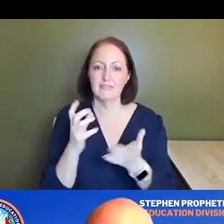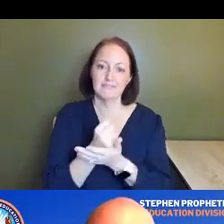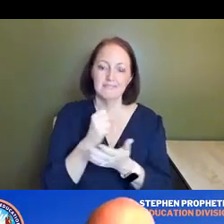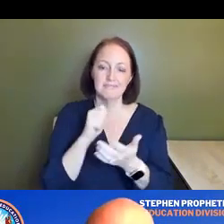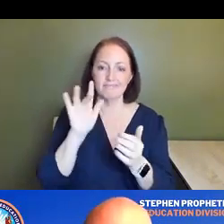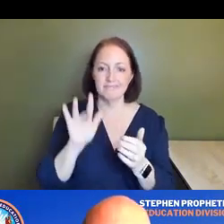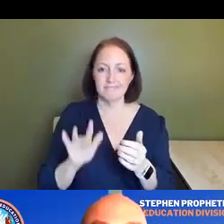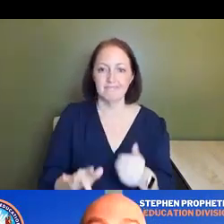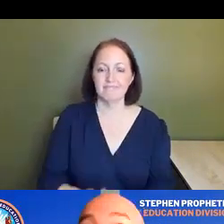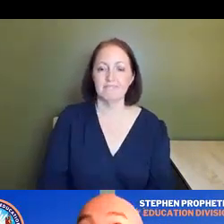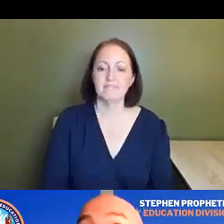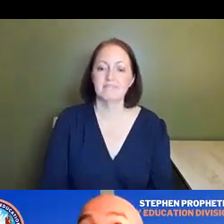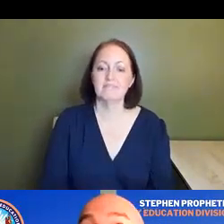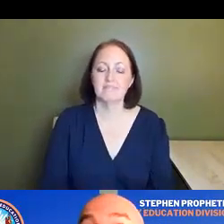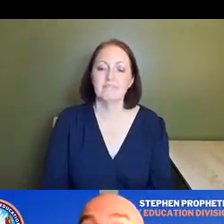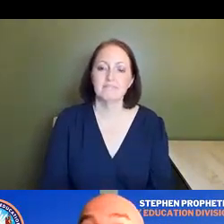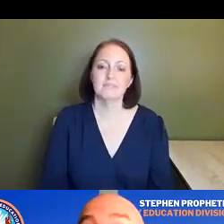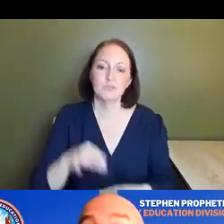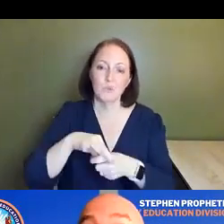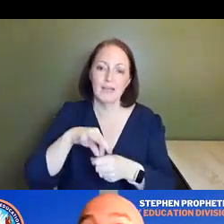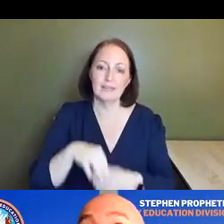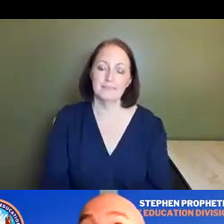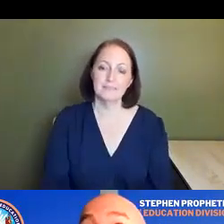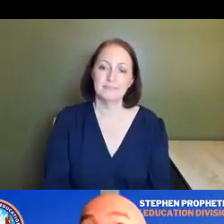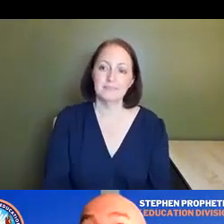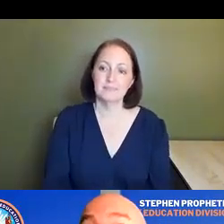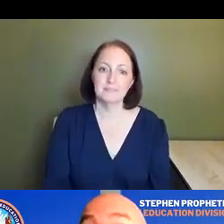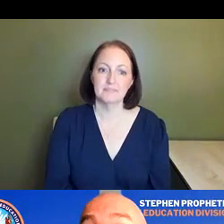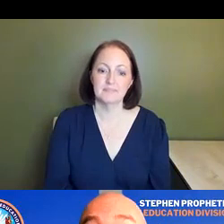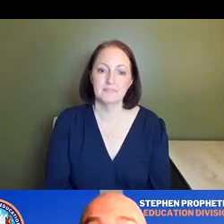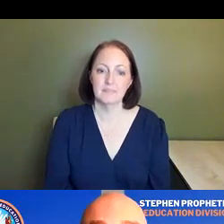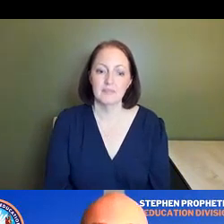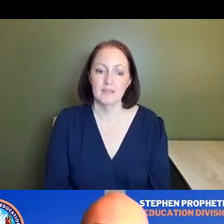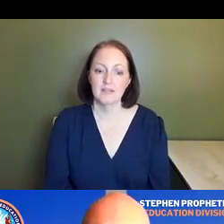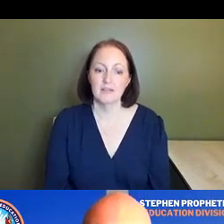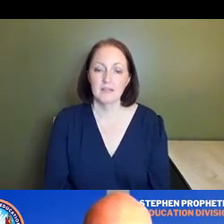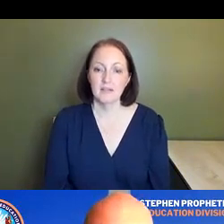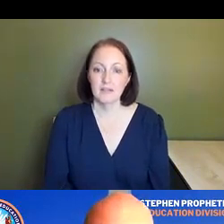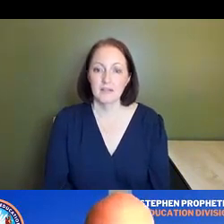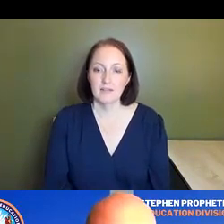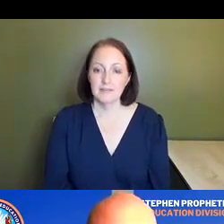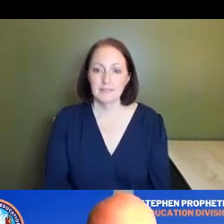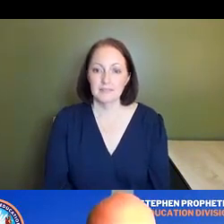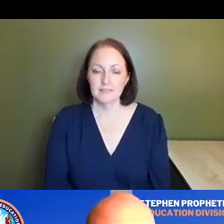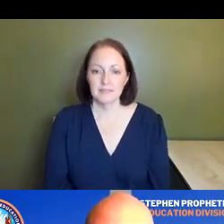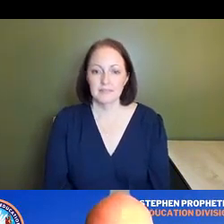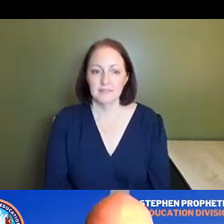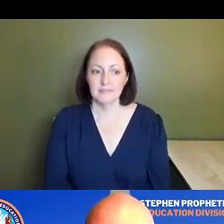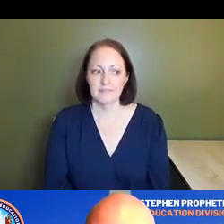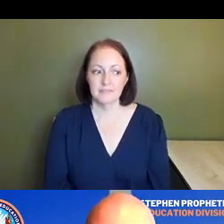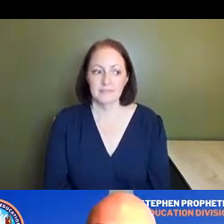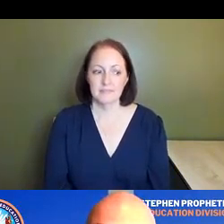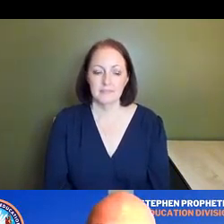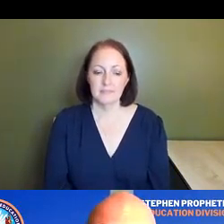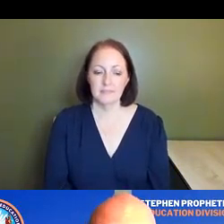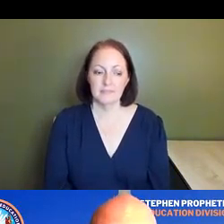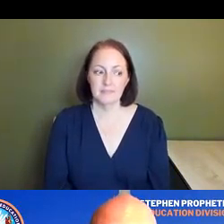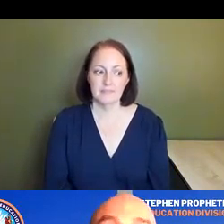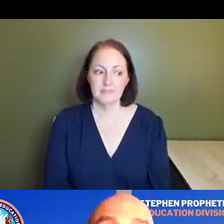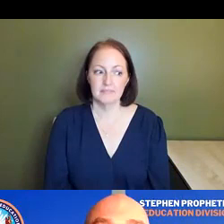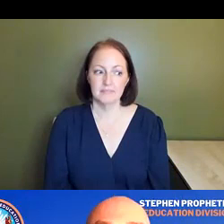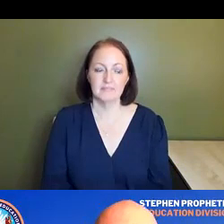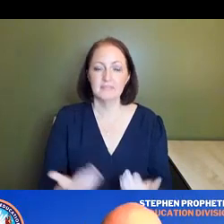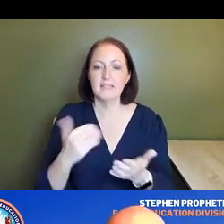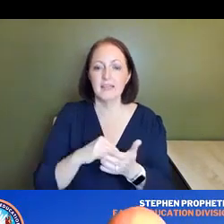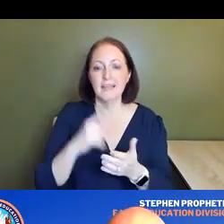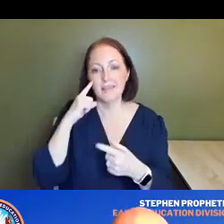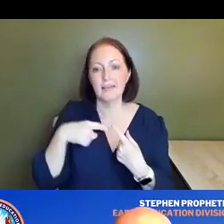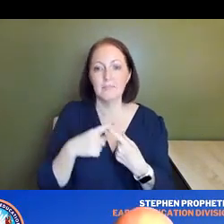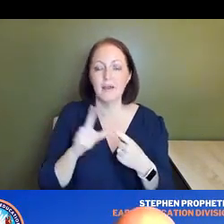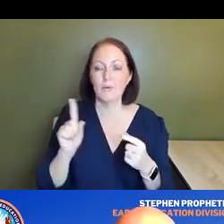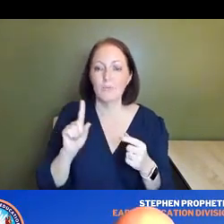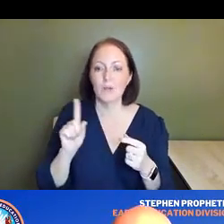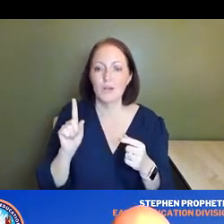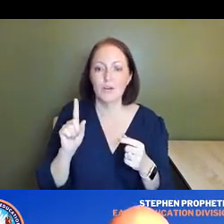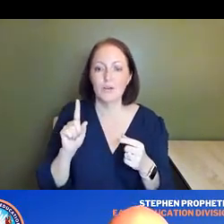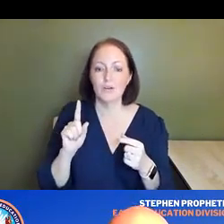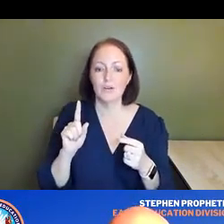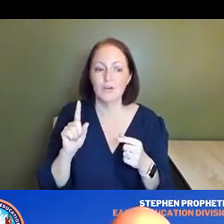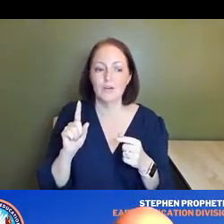to to weigh in. So again this is thinking about where where as you've reviewed the Guidance